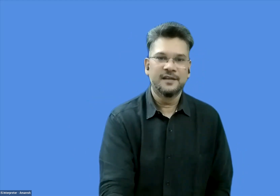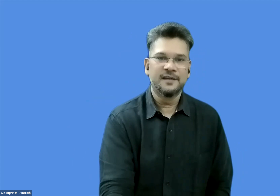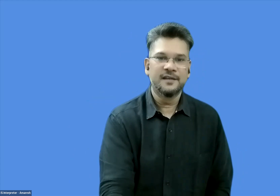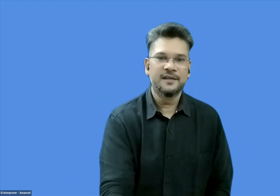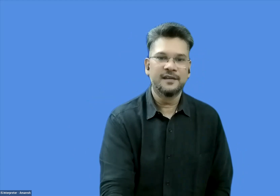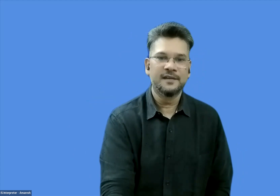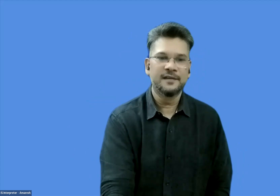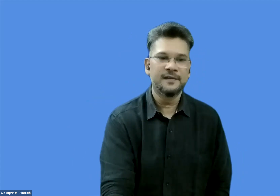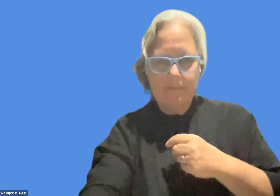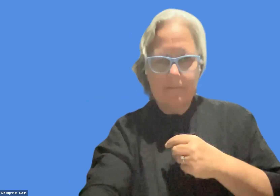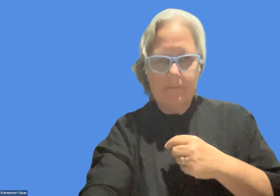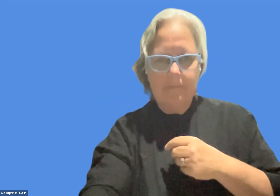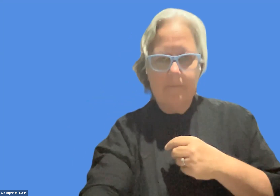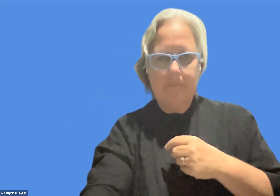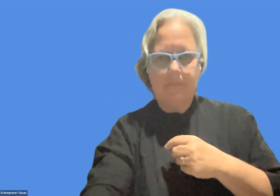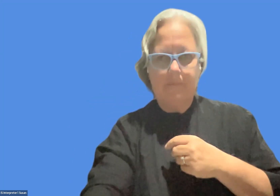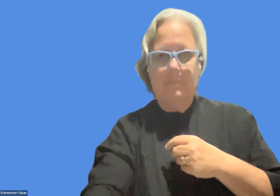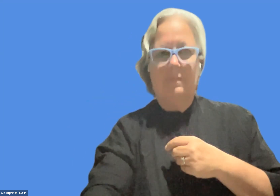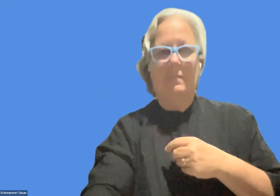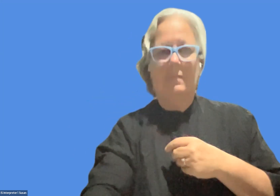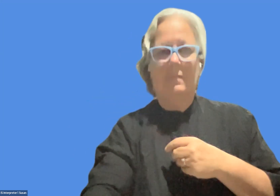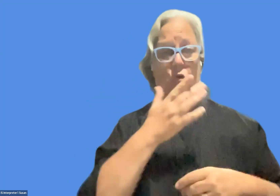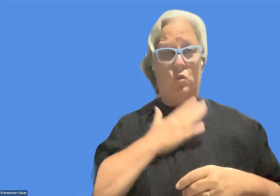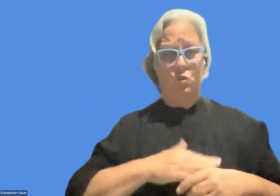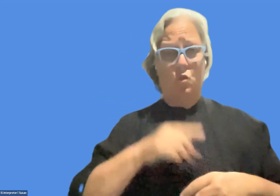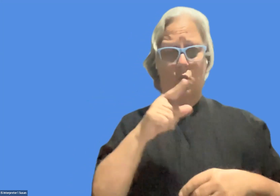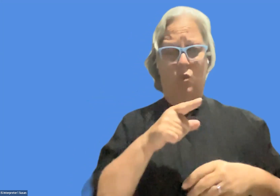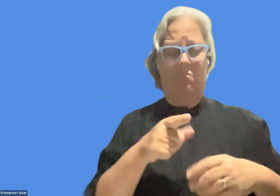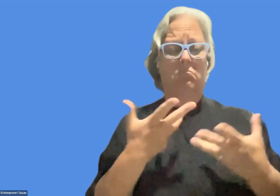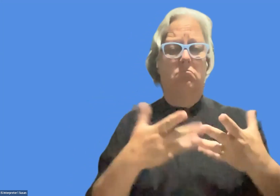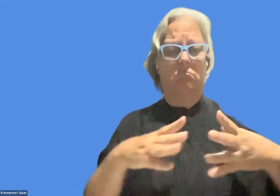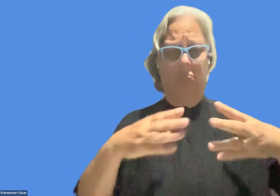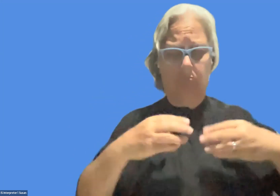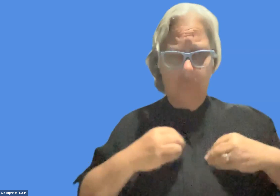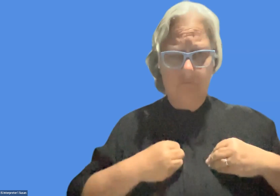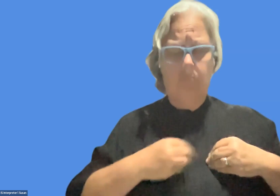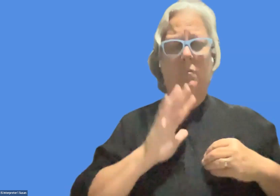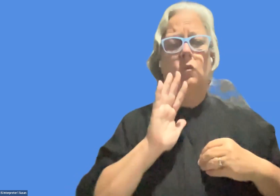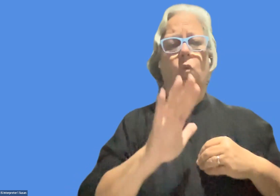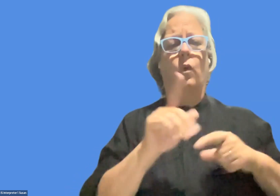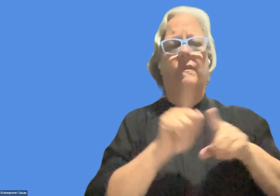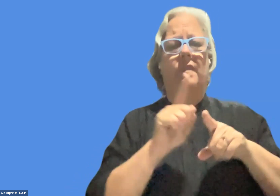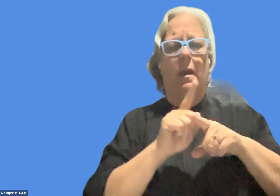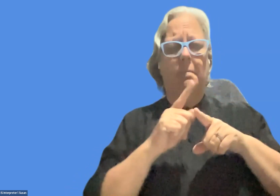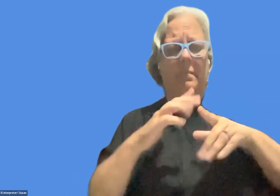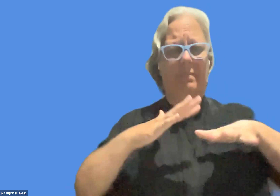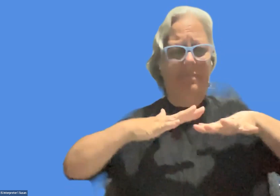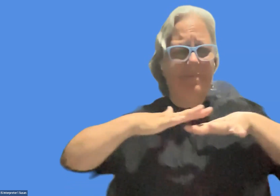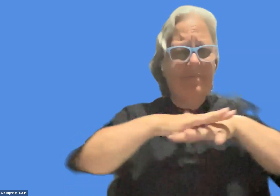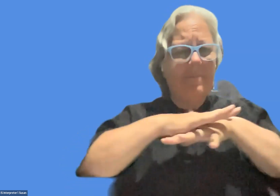Thank you very much. If I may, I can add a couple of sentences on that as well, I wanted to mention that for adopting intersectionality,